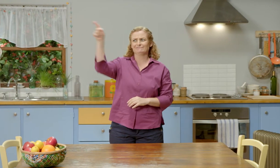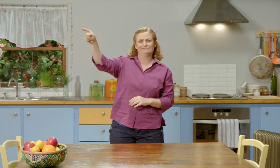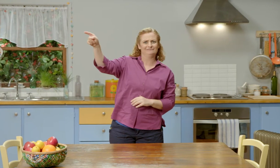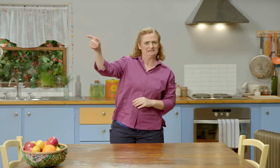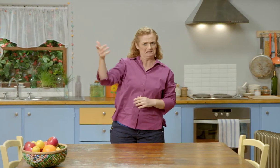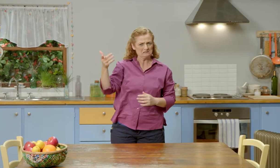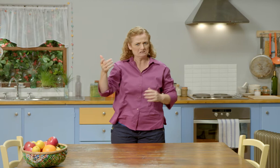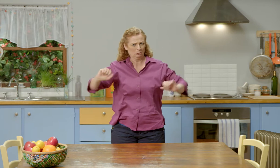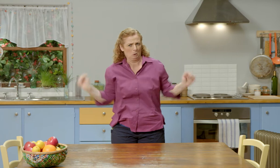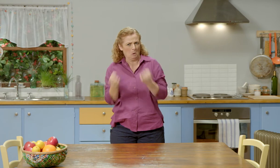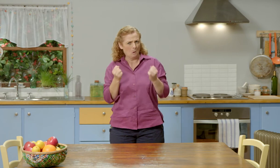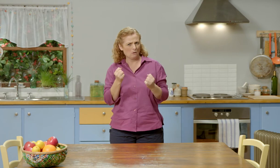I wonder if he's cold in there.